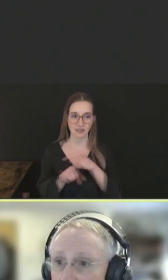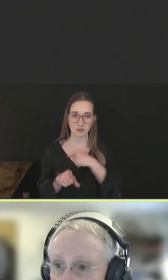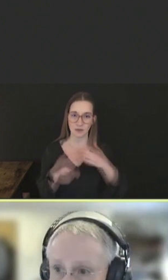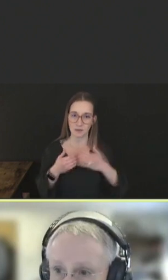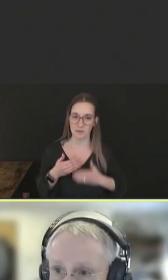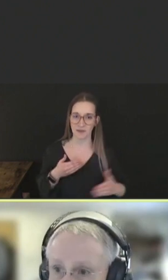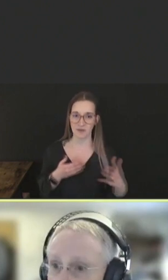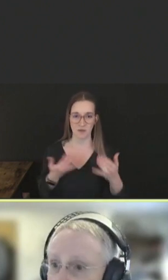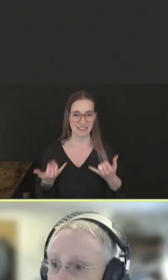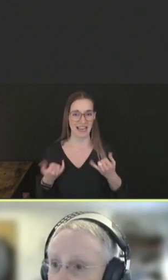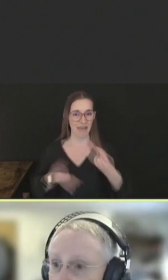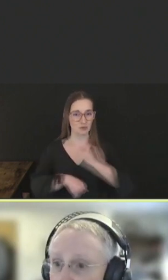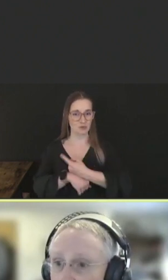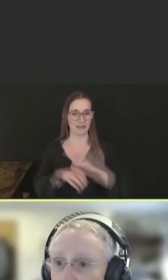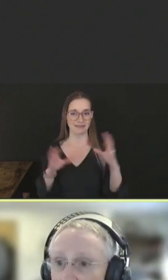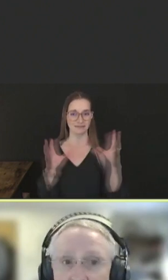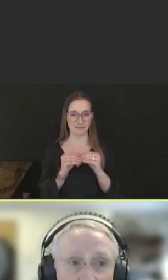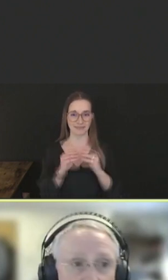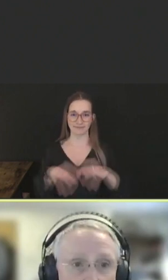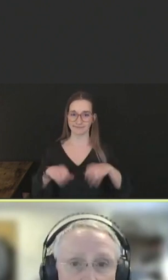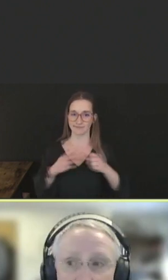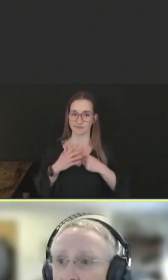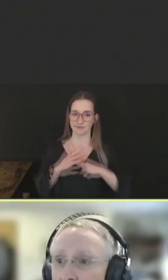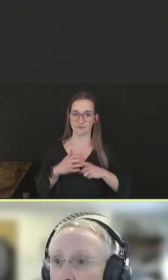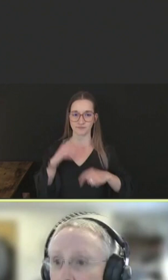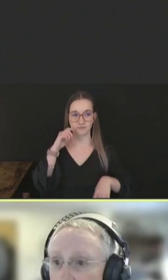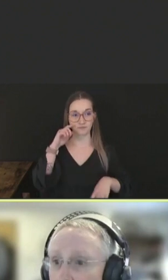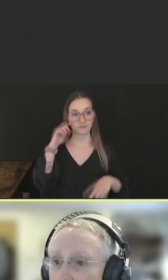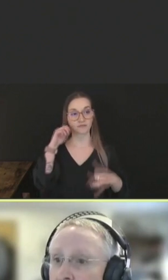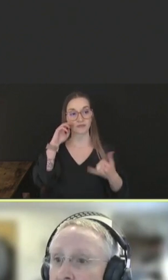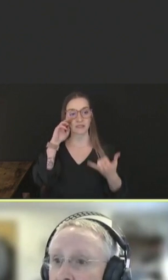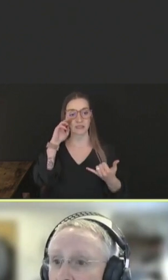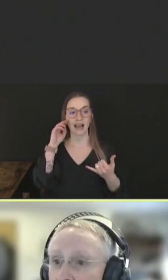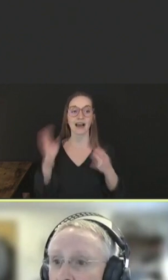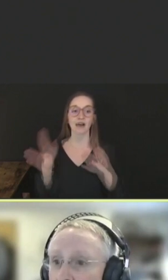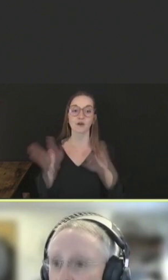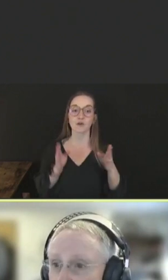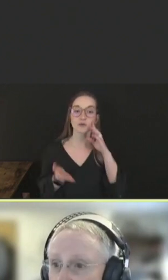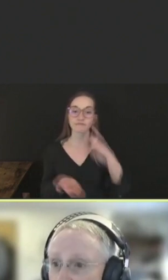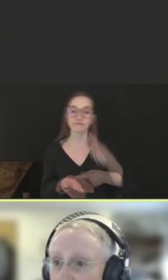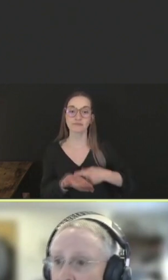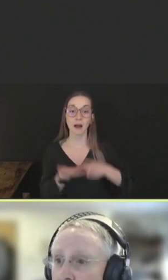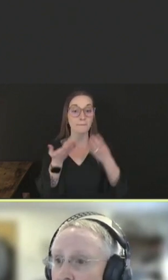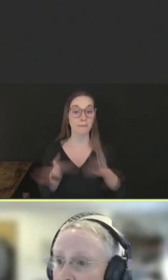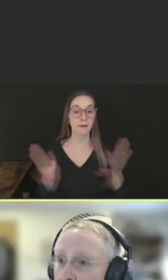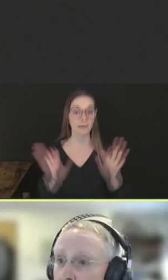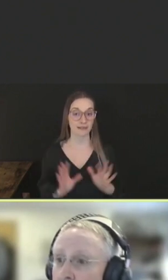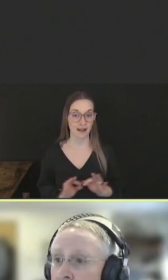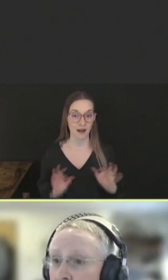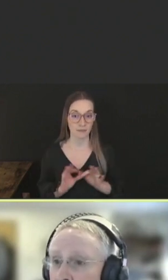Now, I'd like to move to the topic of public comment. As always, members of the public can